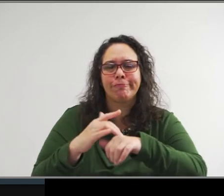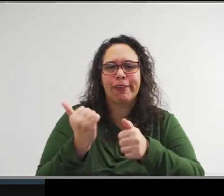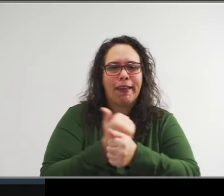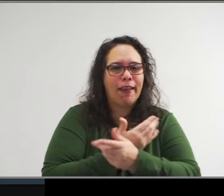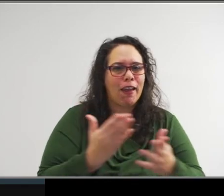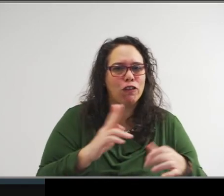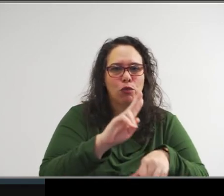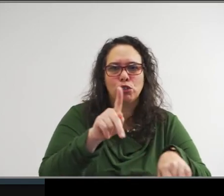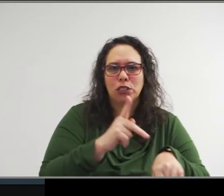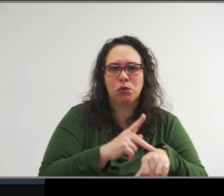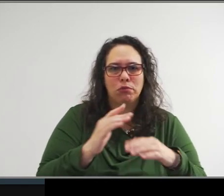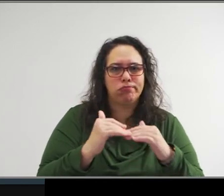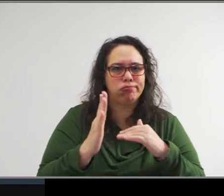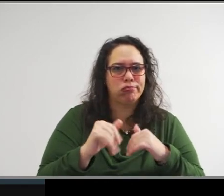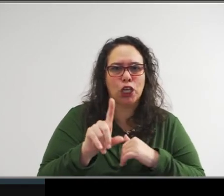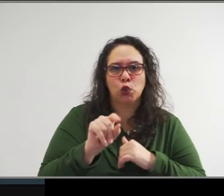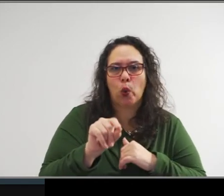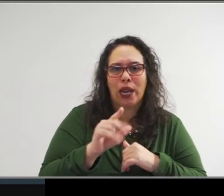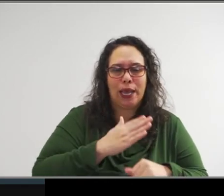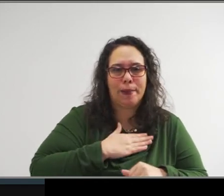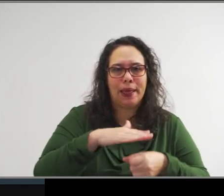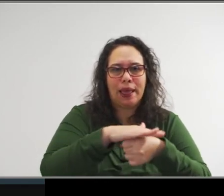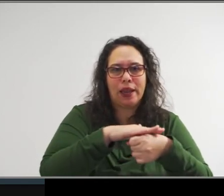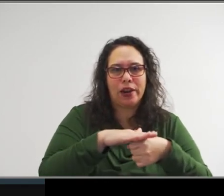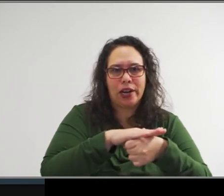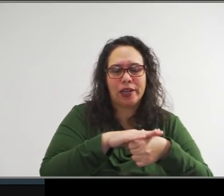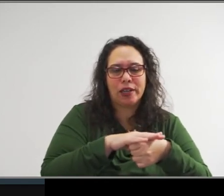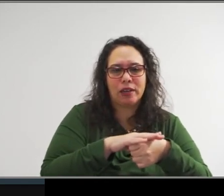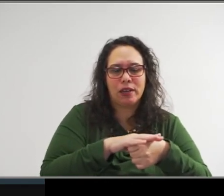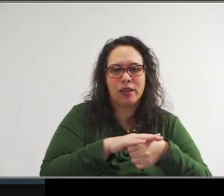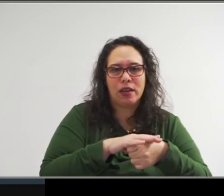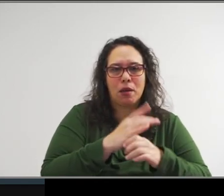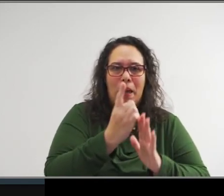There were over 20 of them in my area for about an hour each.